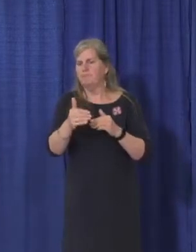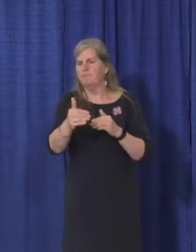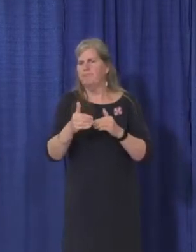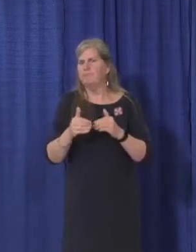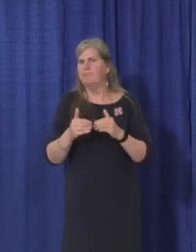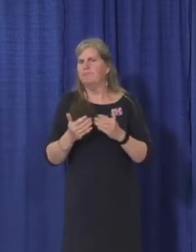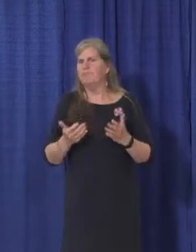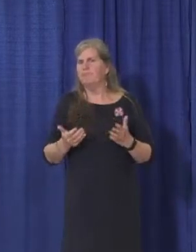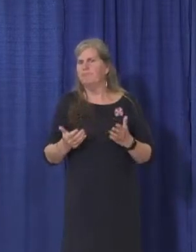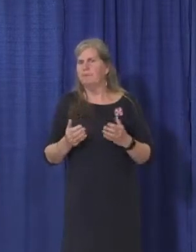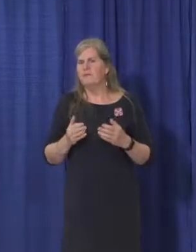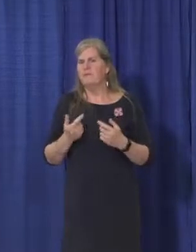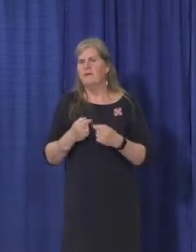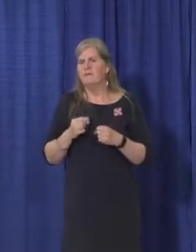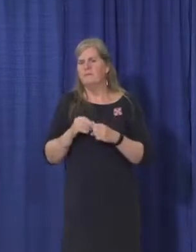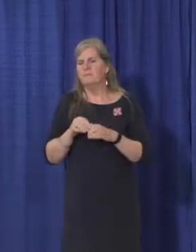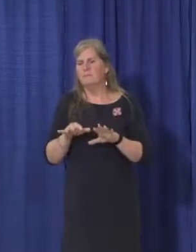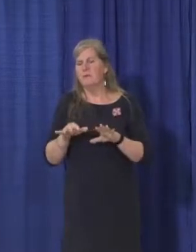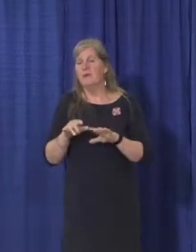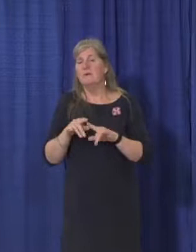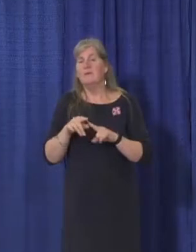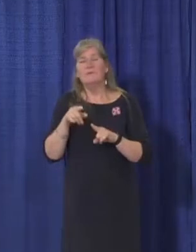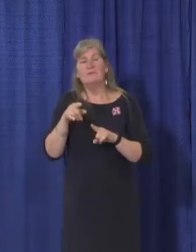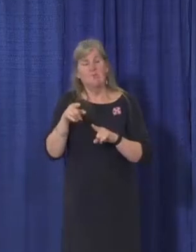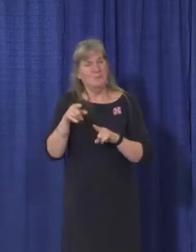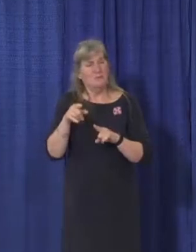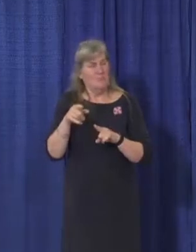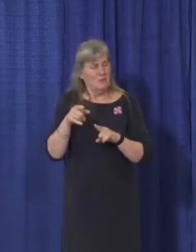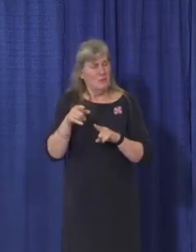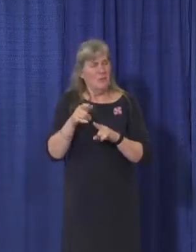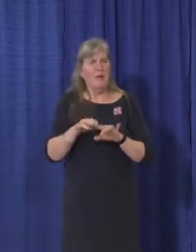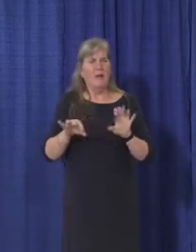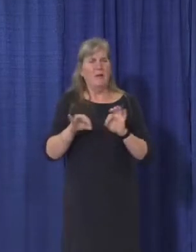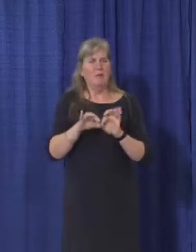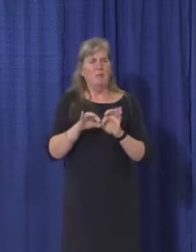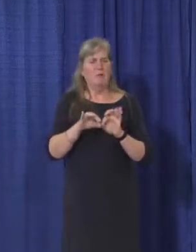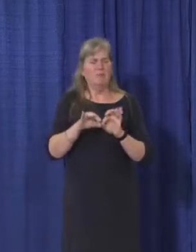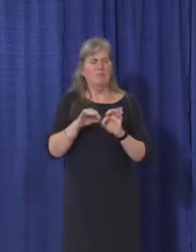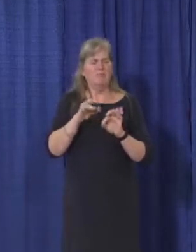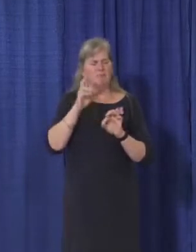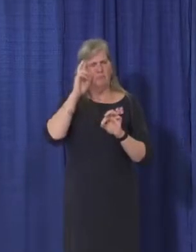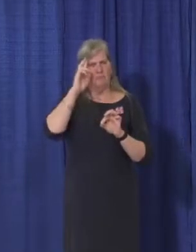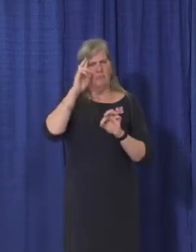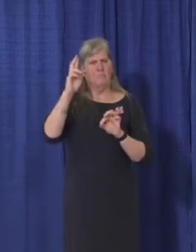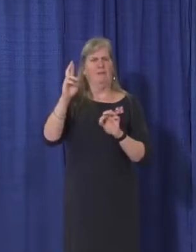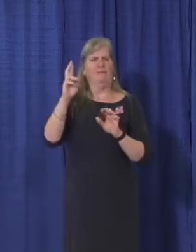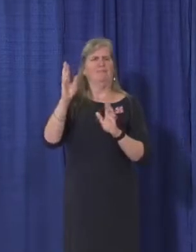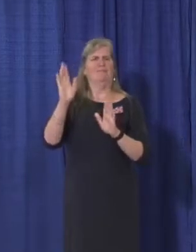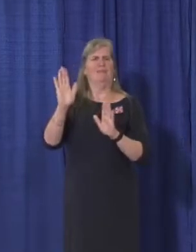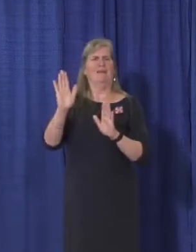I think just some of that consideration needs to be added